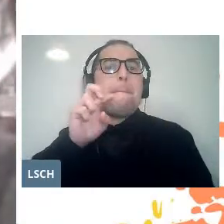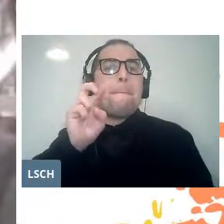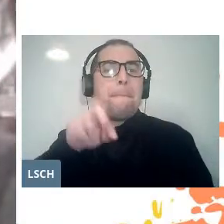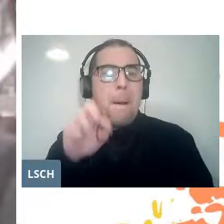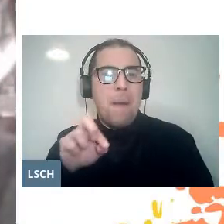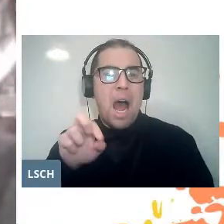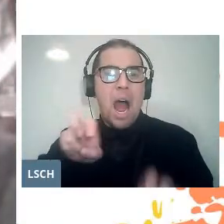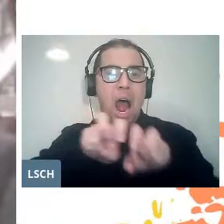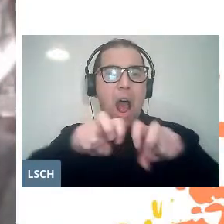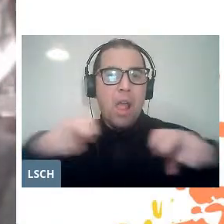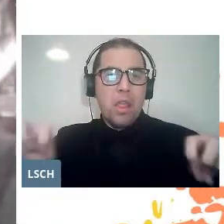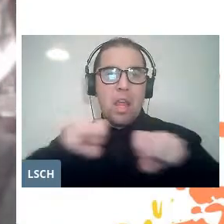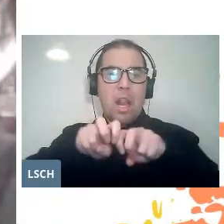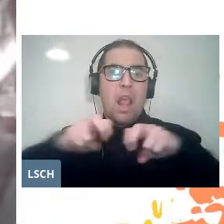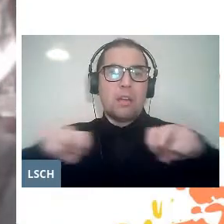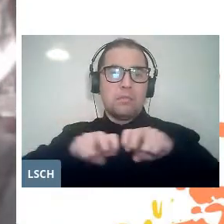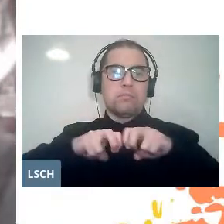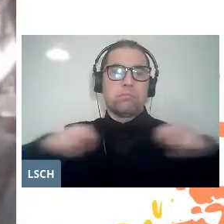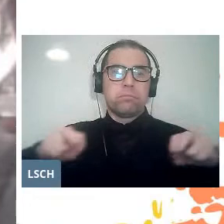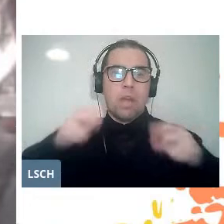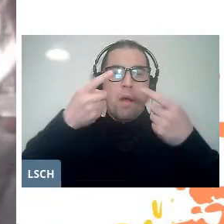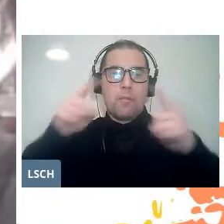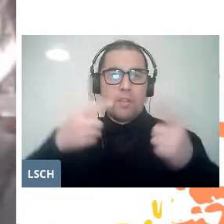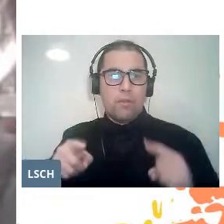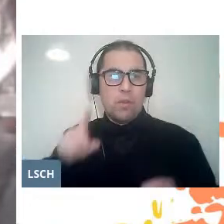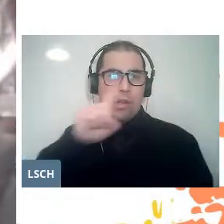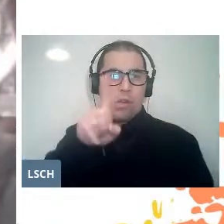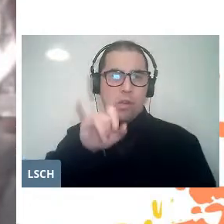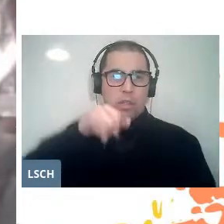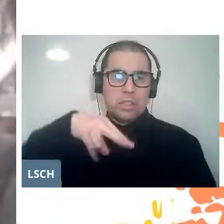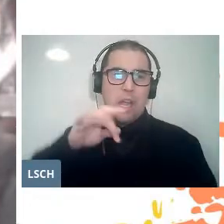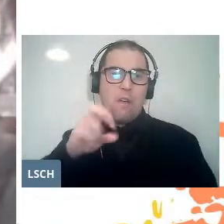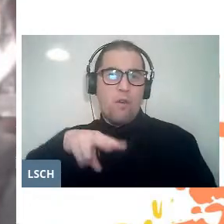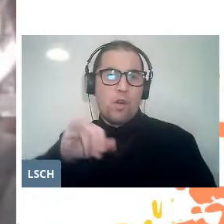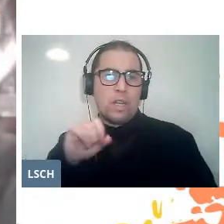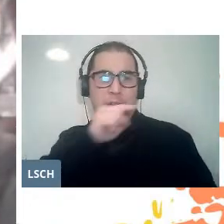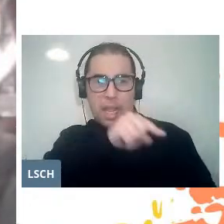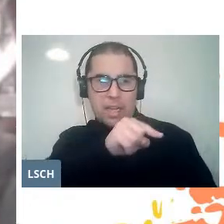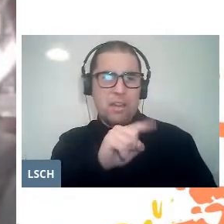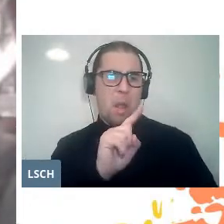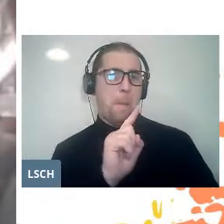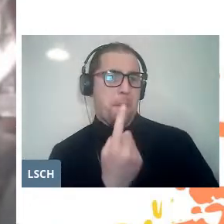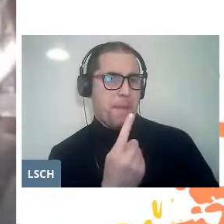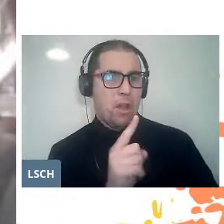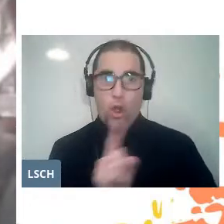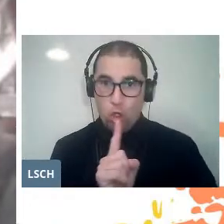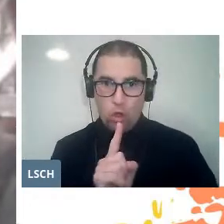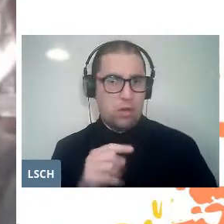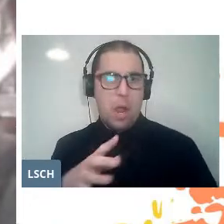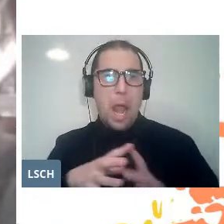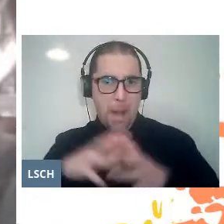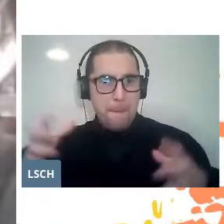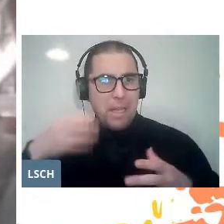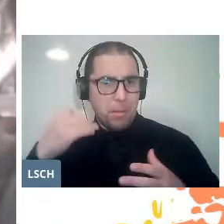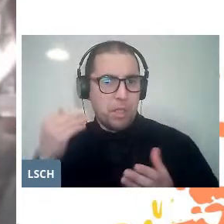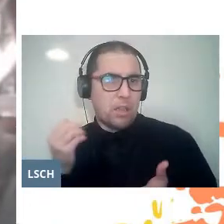It is not that he was the first, but that he is one of those who made extraordinary contributions to this genre.